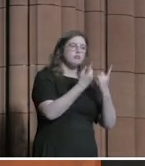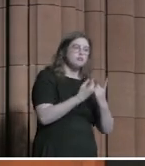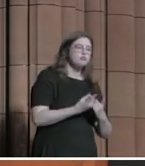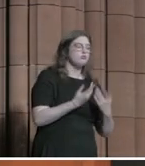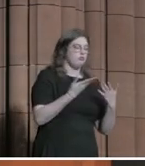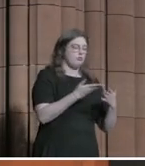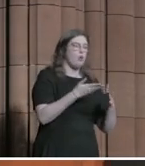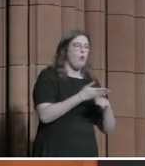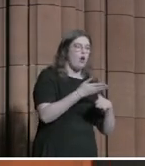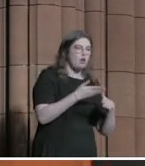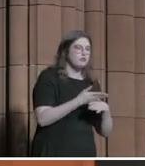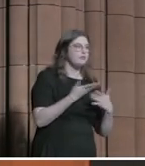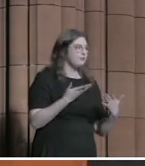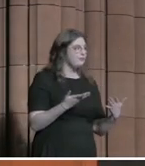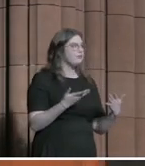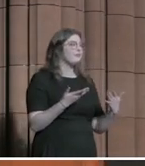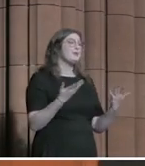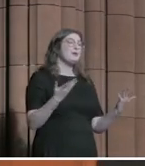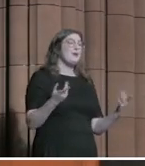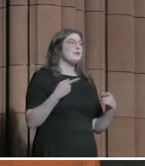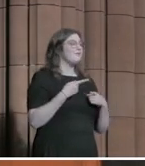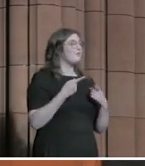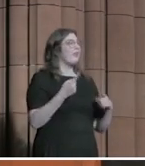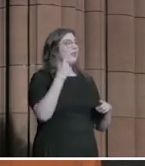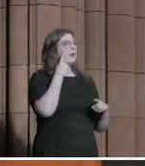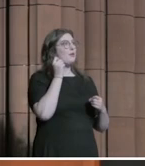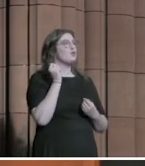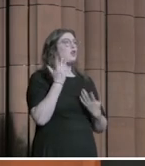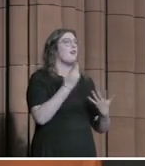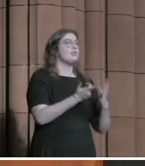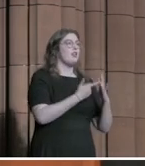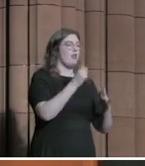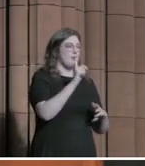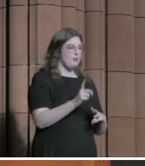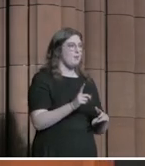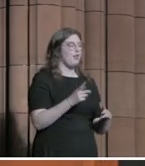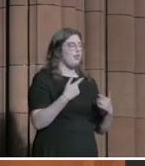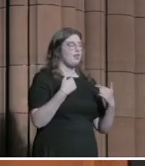And in the spirits of service to others, I echo the sentiment that the measure of our greatness